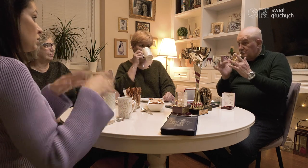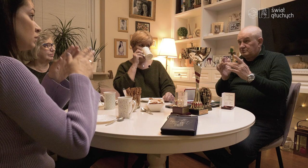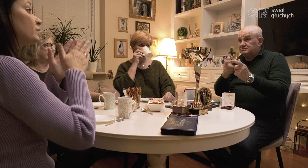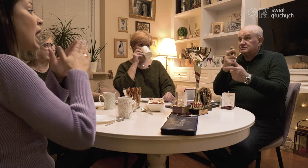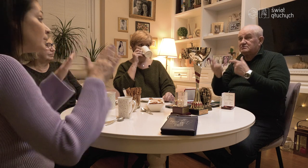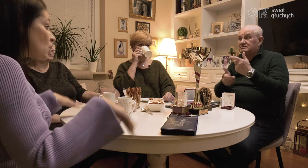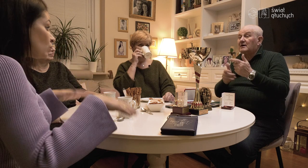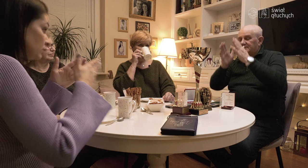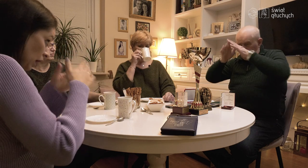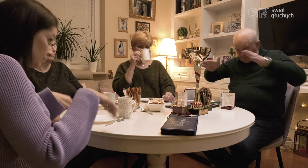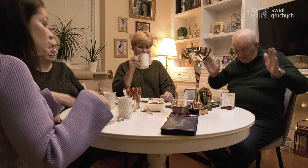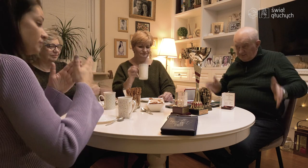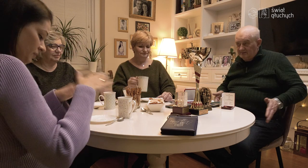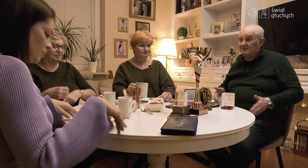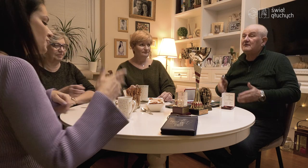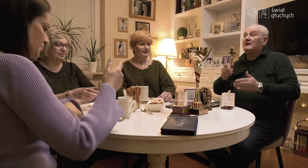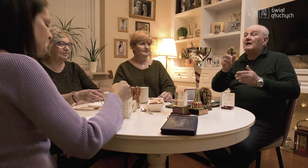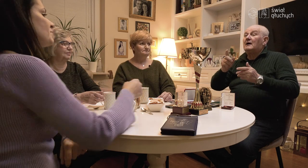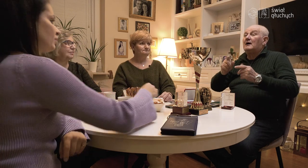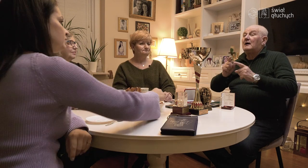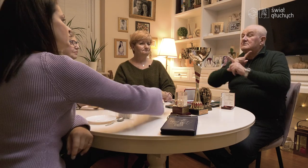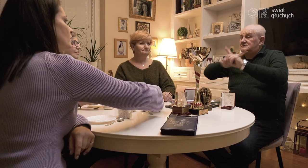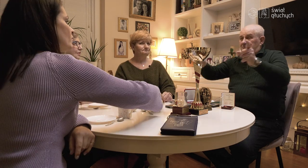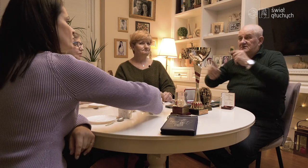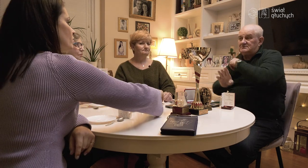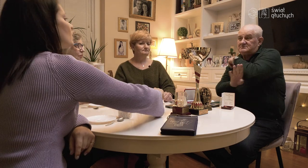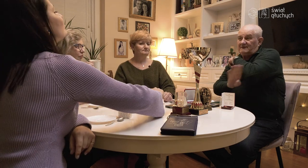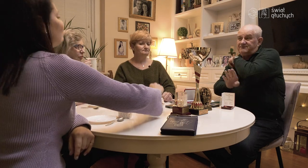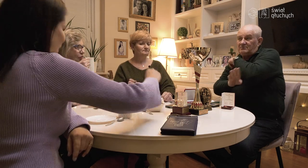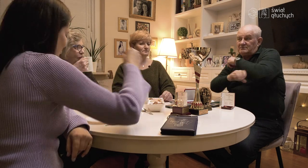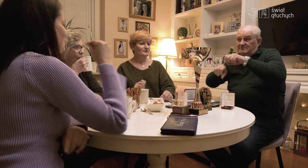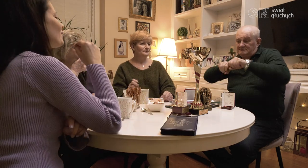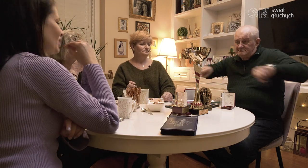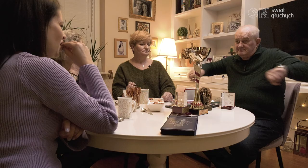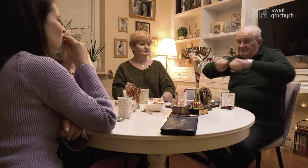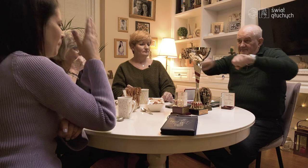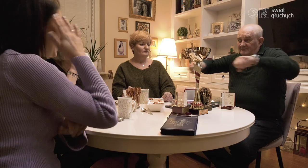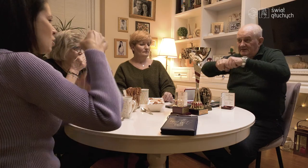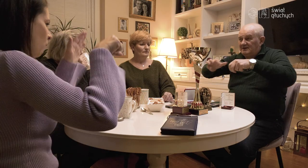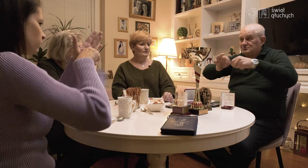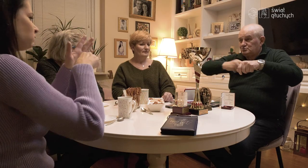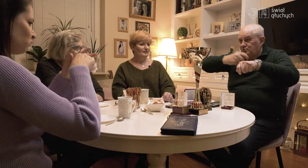[Tadeusz]: Yes, in tents, there was a ban on making shacks, only real tents.